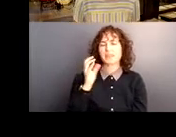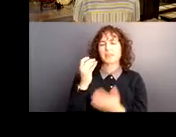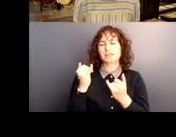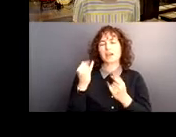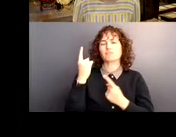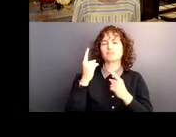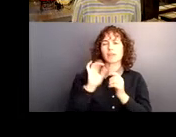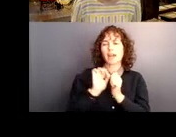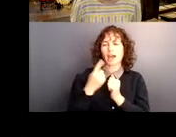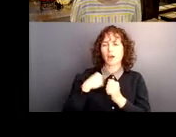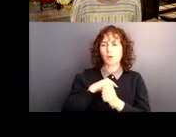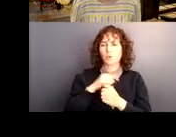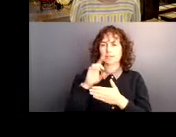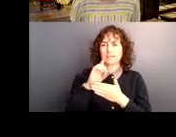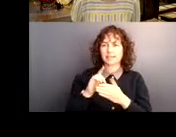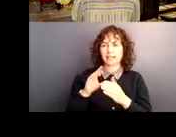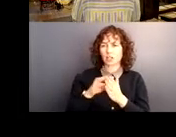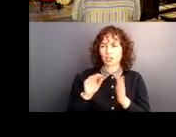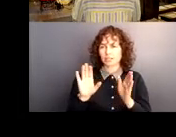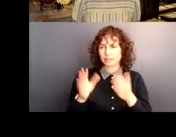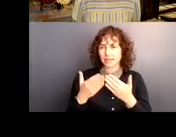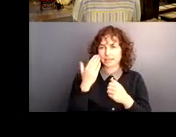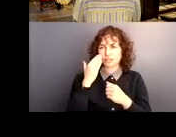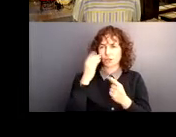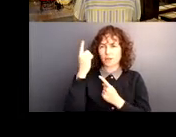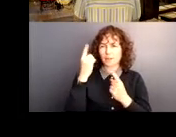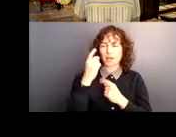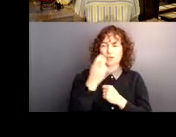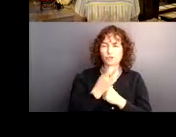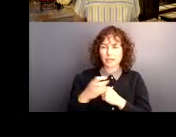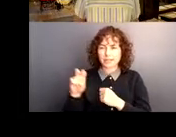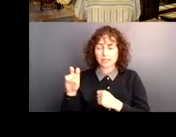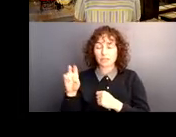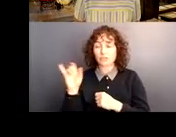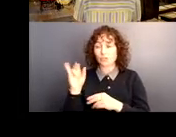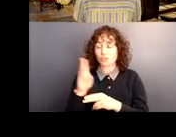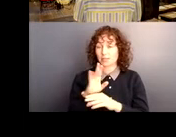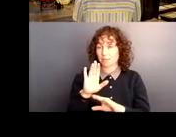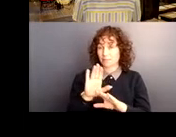and arrange our learning spaces, considering transitions and the use of musical transitions can also